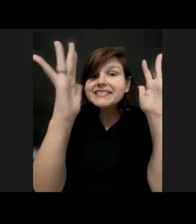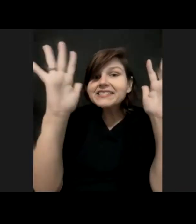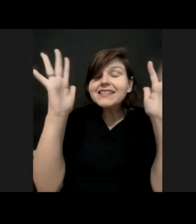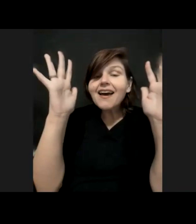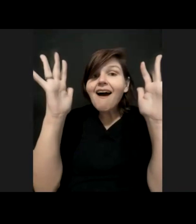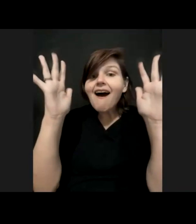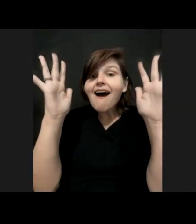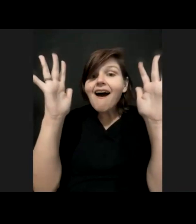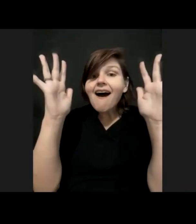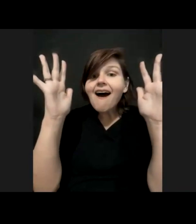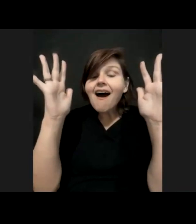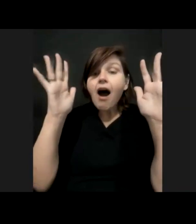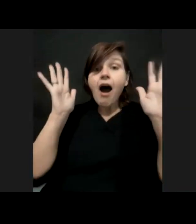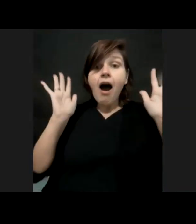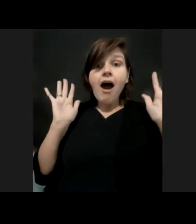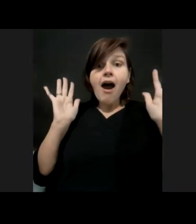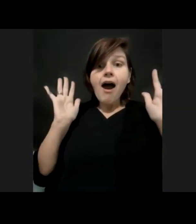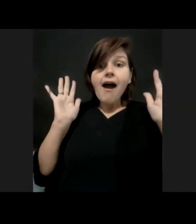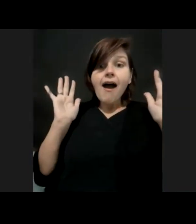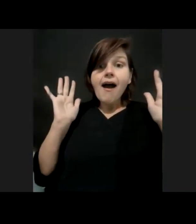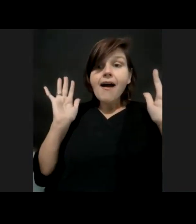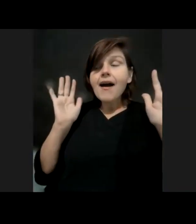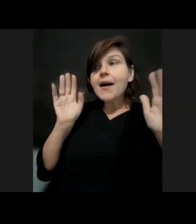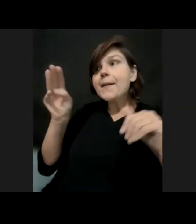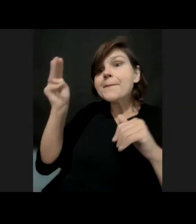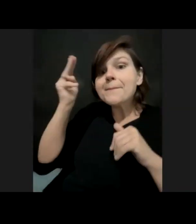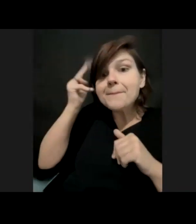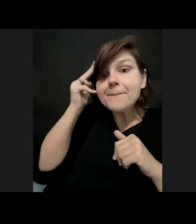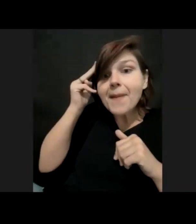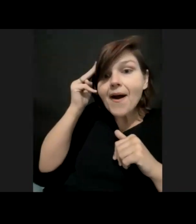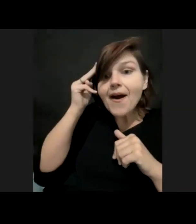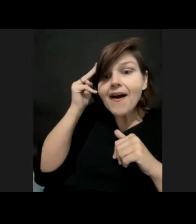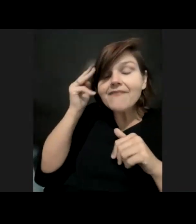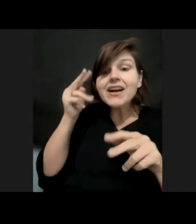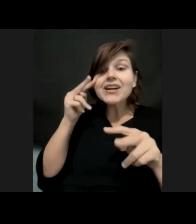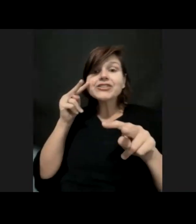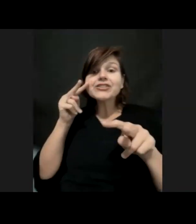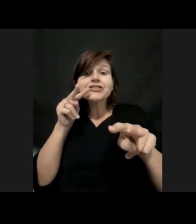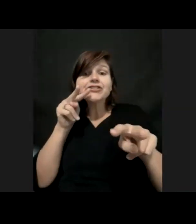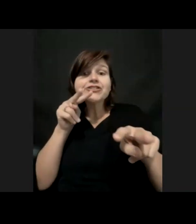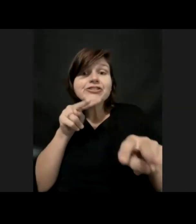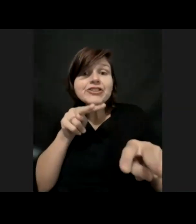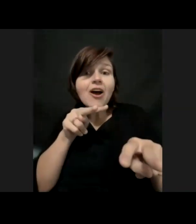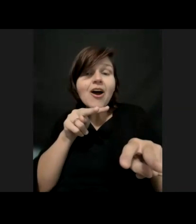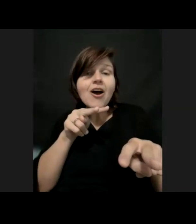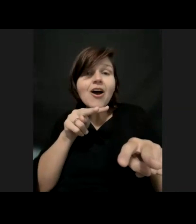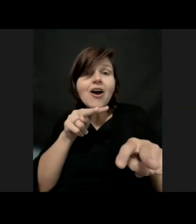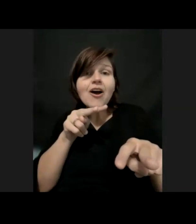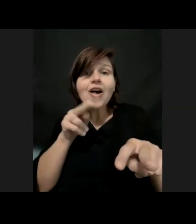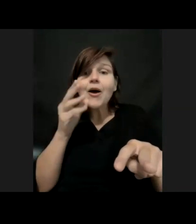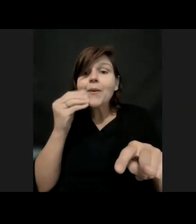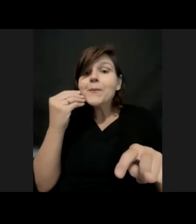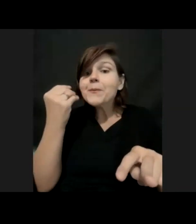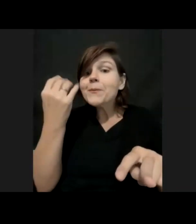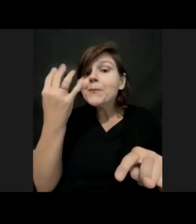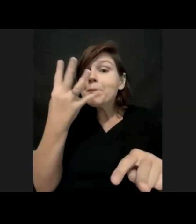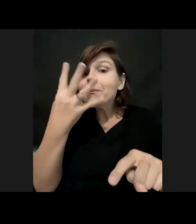Suddenly, Marvin saw another beautiful glittery leaf. [gasp]